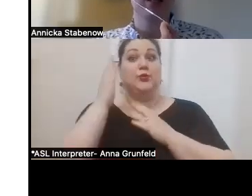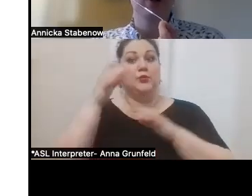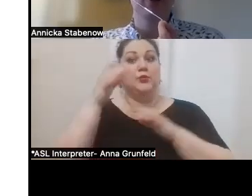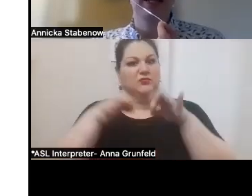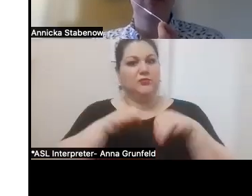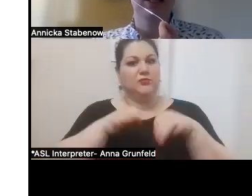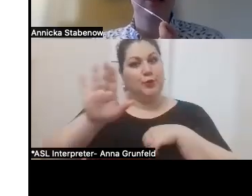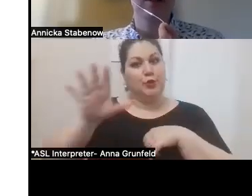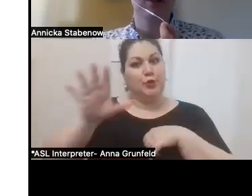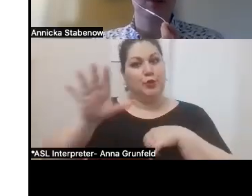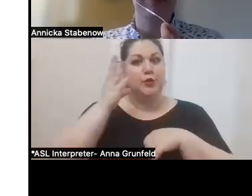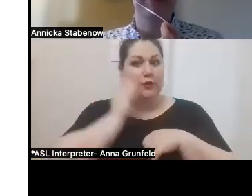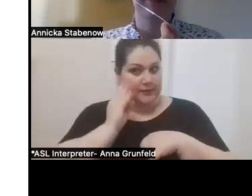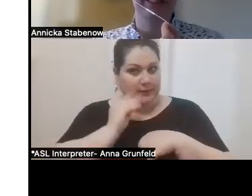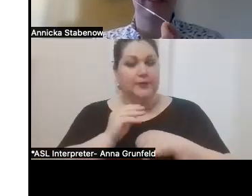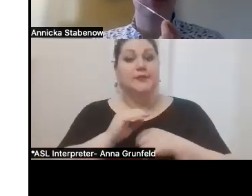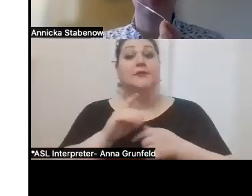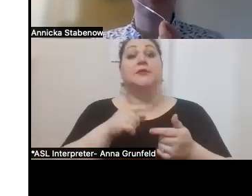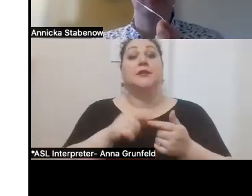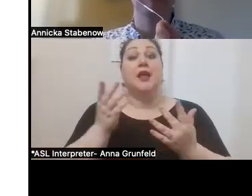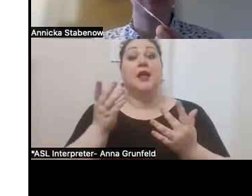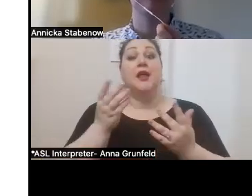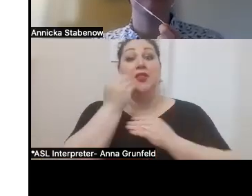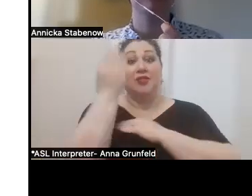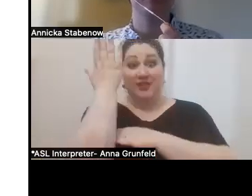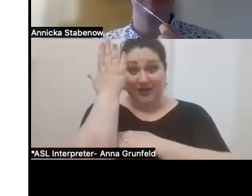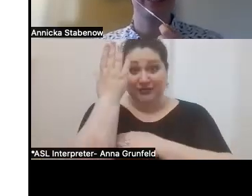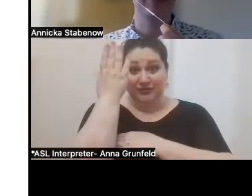We'll then have lunch from 12:15 to 12:45. Next slide.